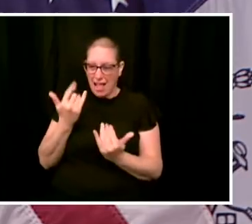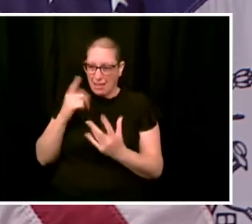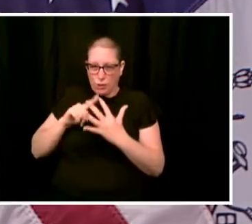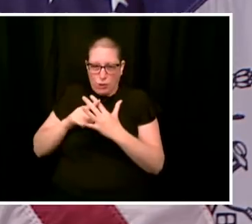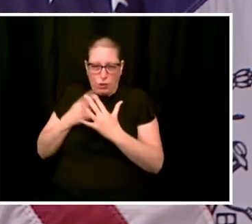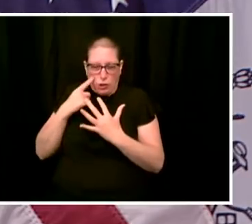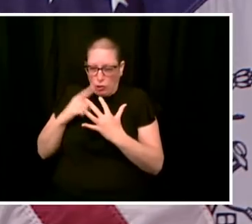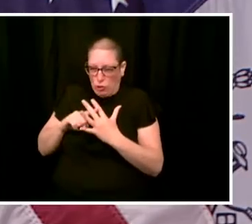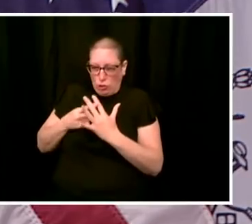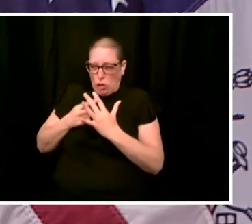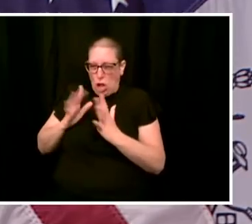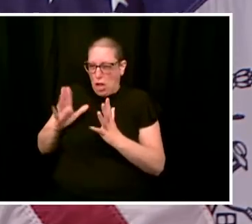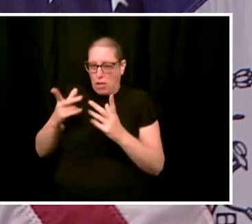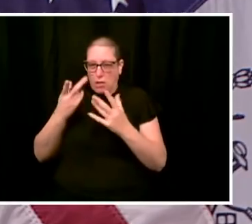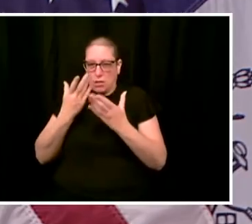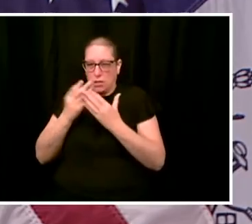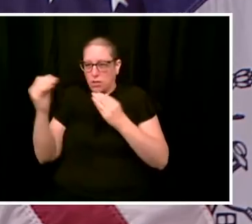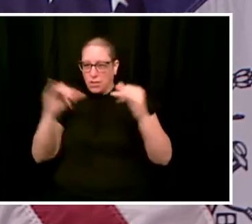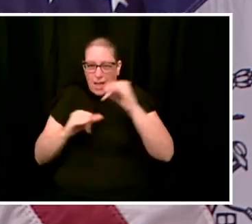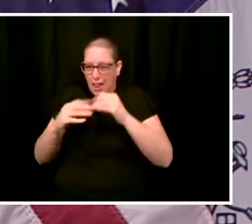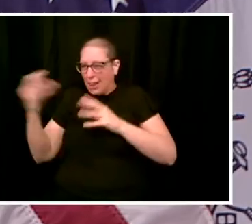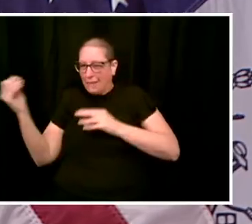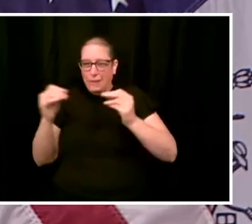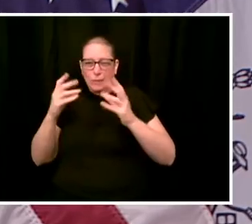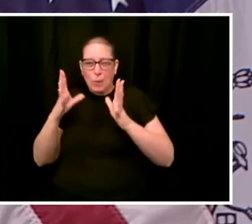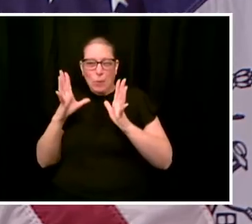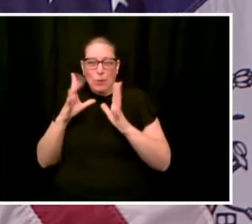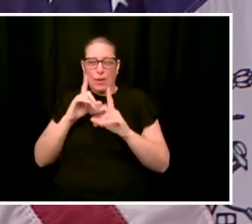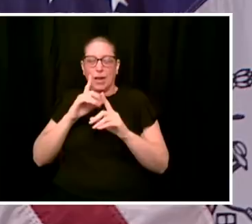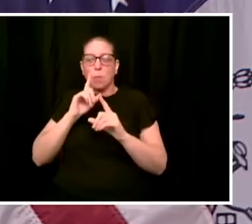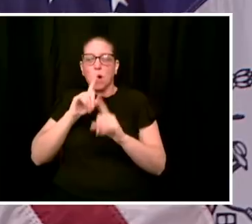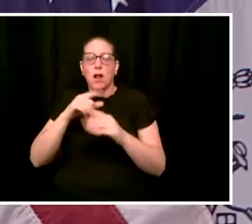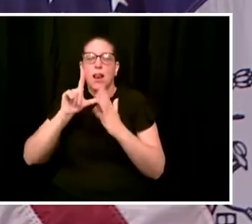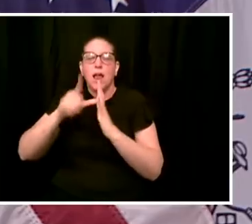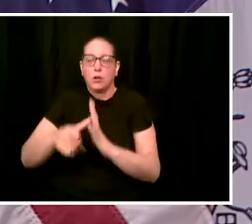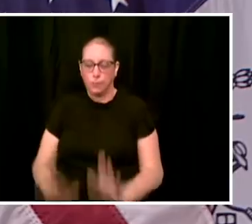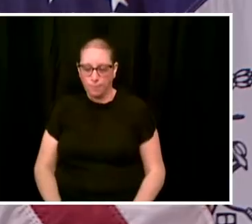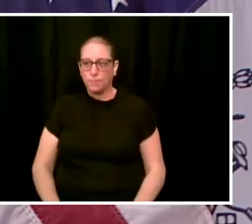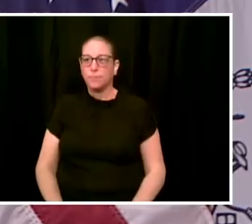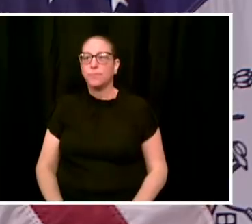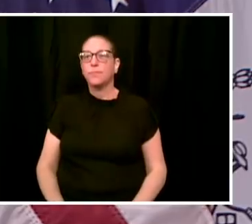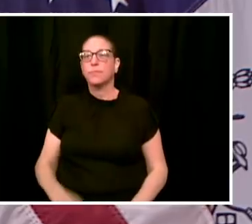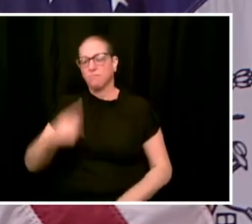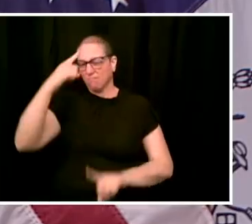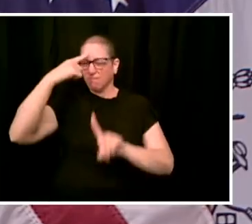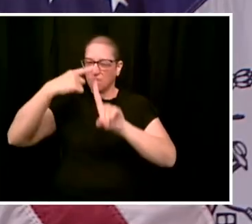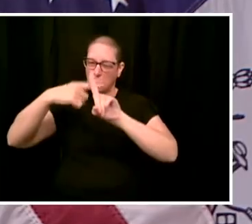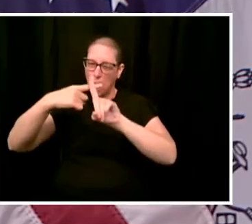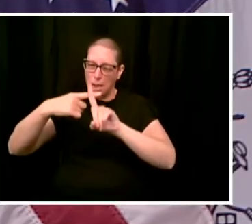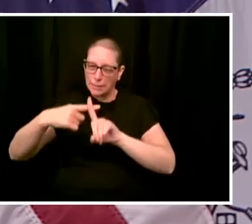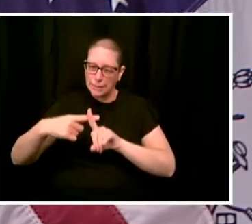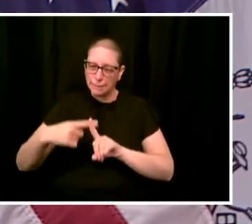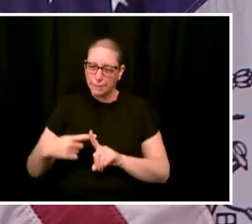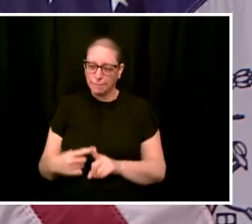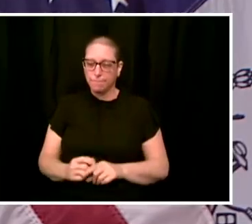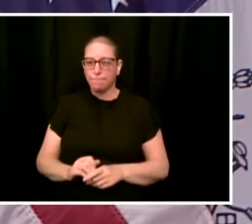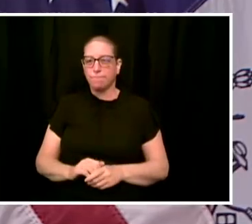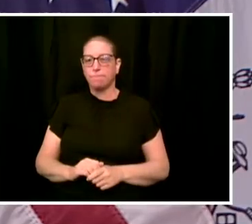ABILITY TO SAY